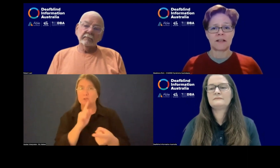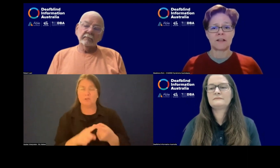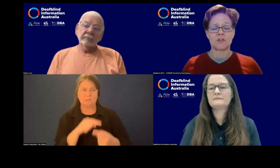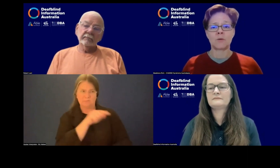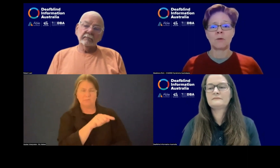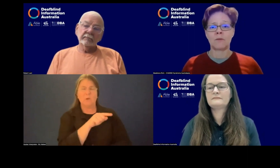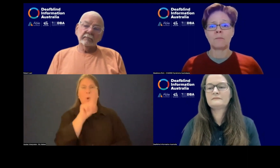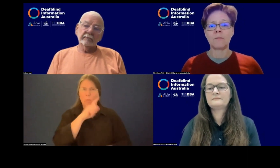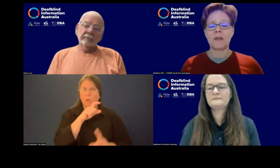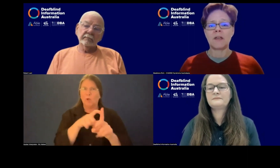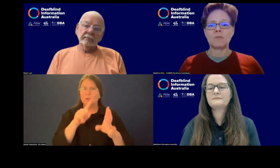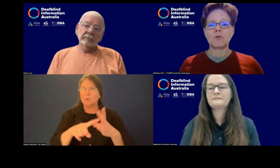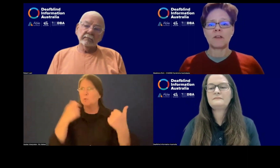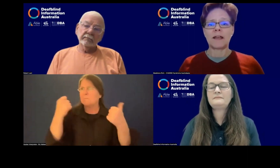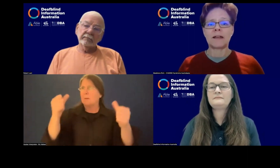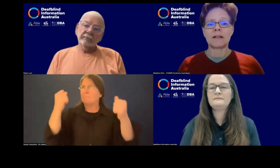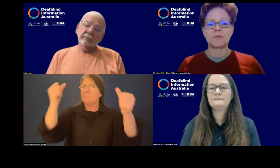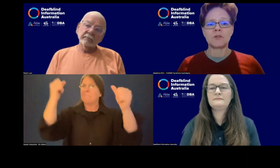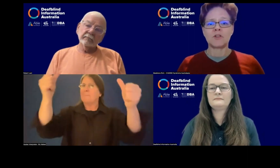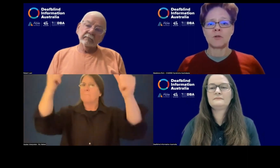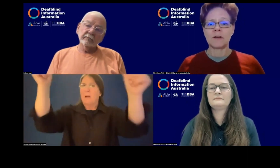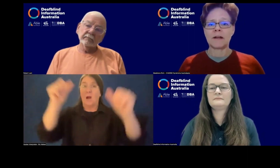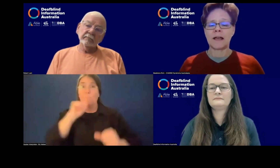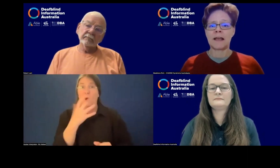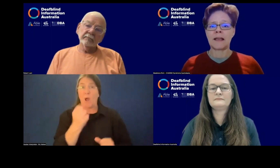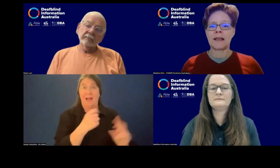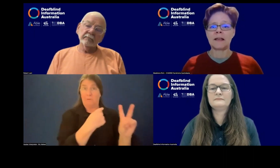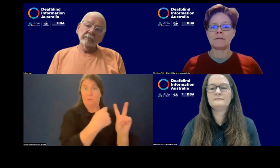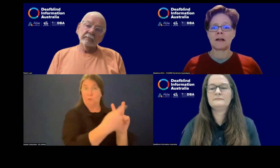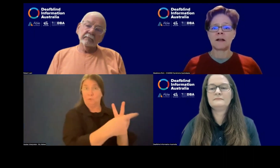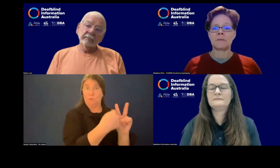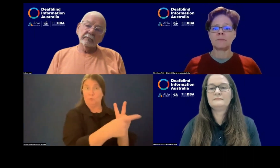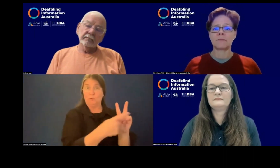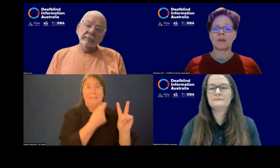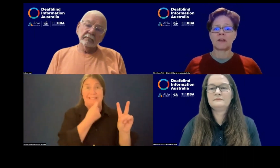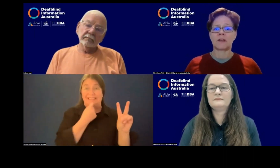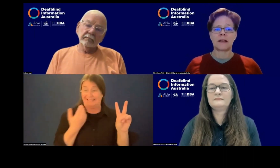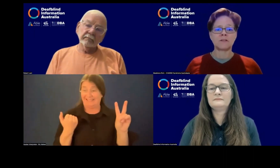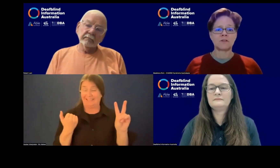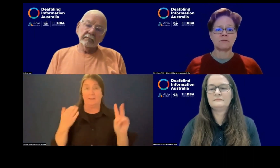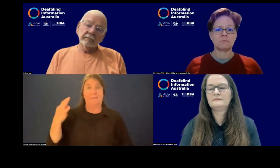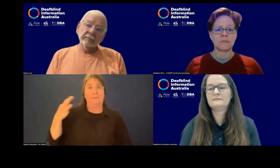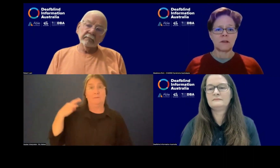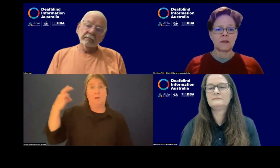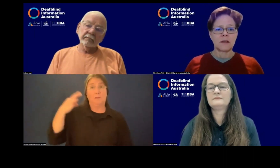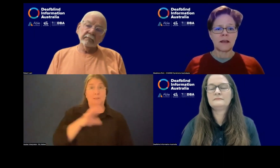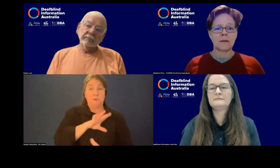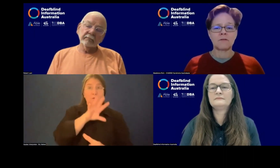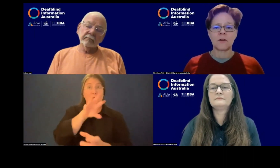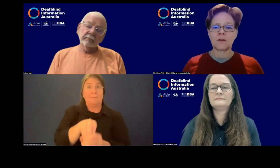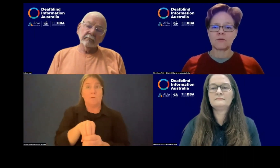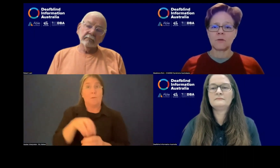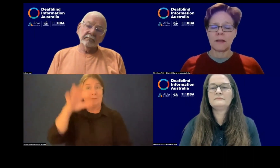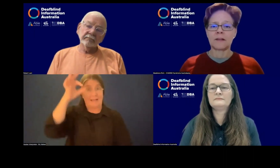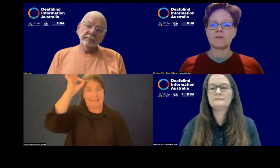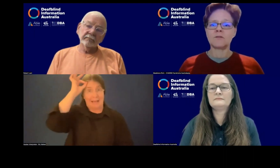had two of them put their hand up to join a council. A focus group council